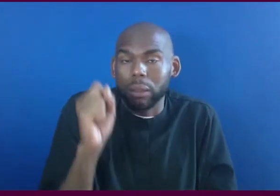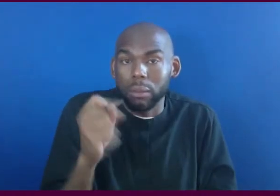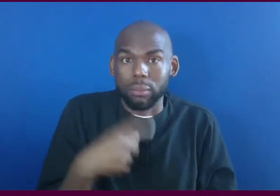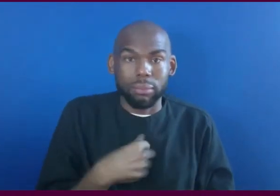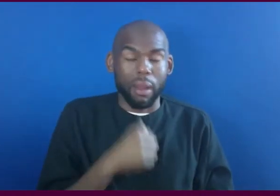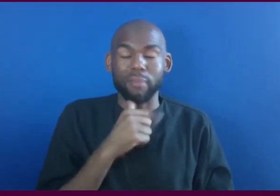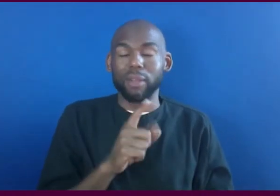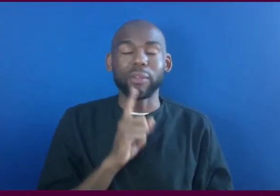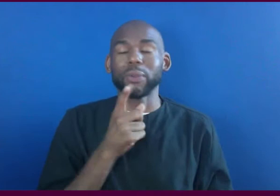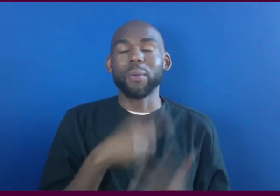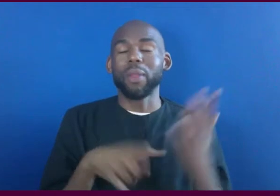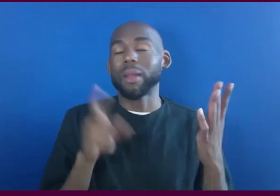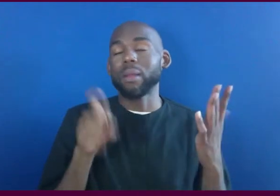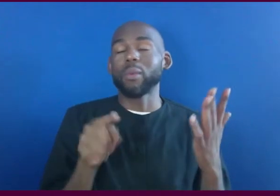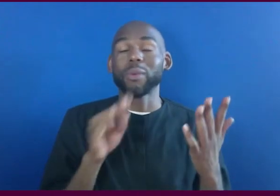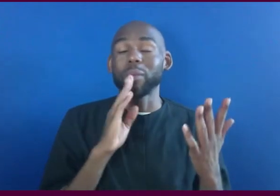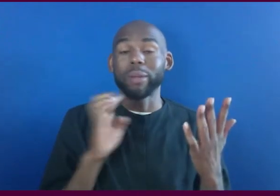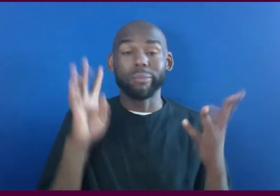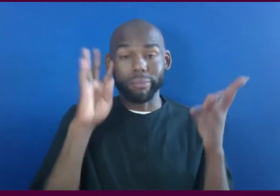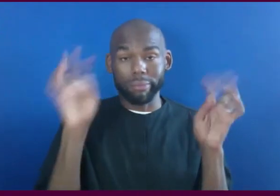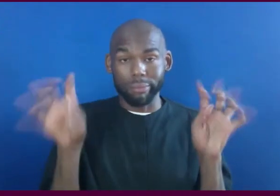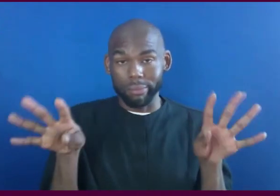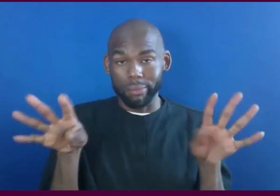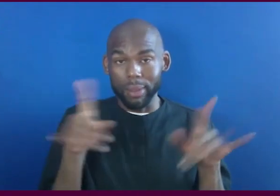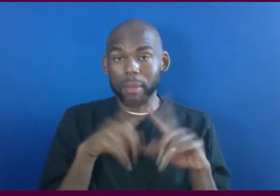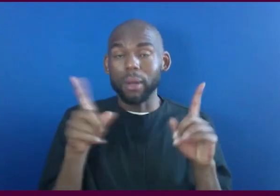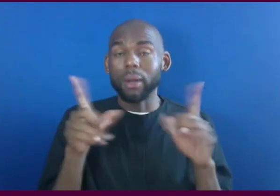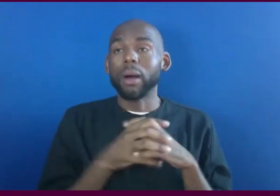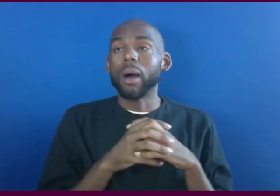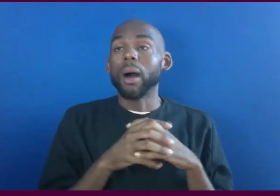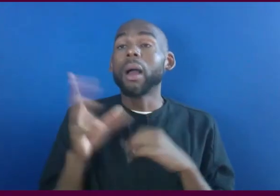I'm not quite sure what that's supposed to be.